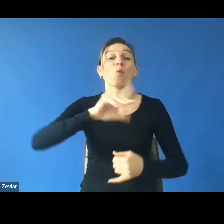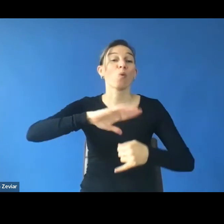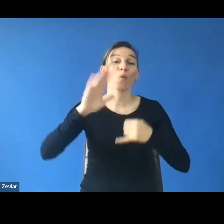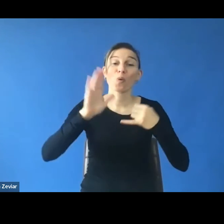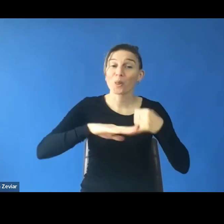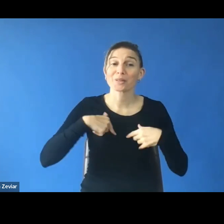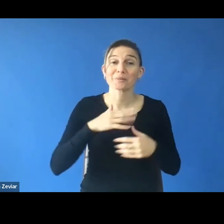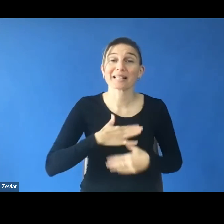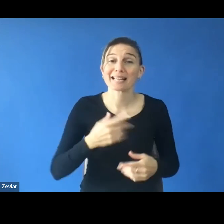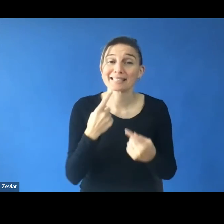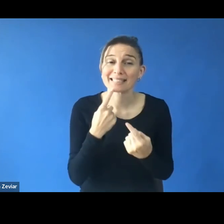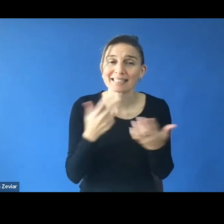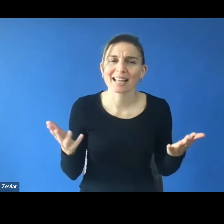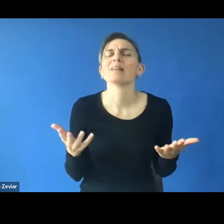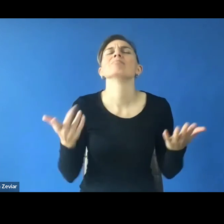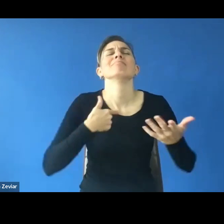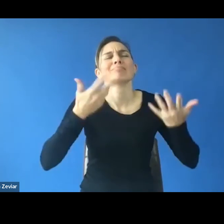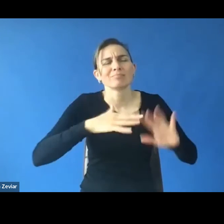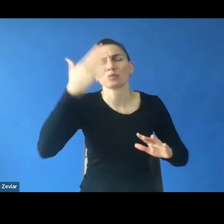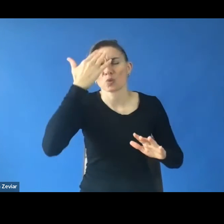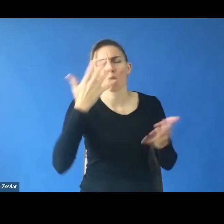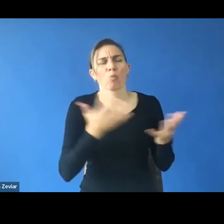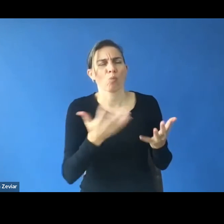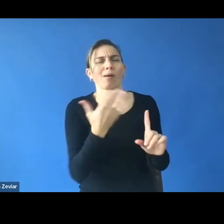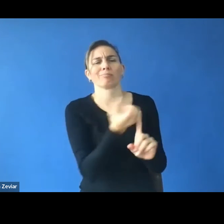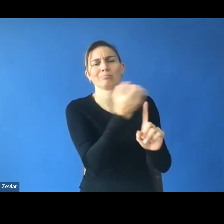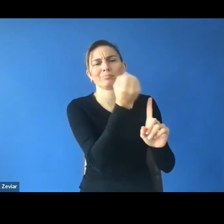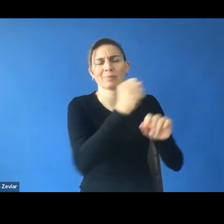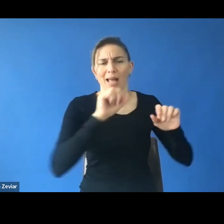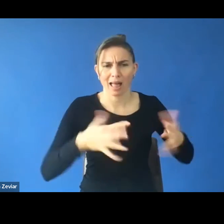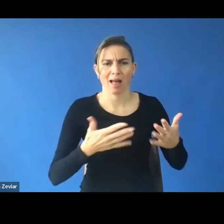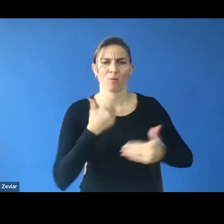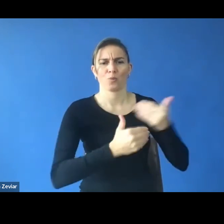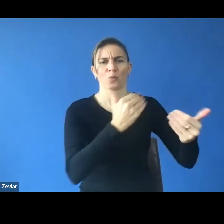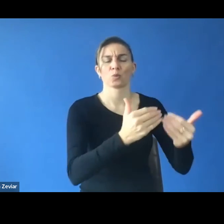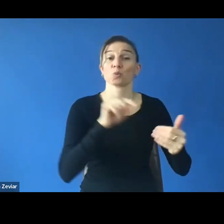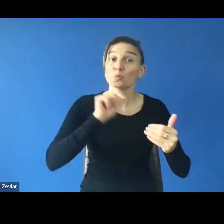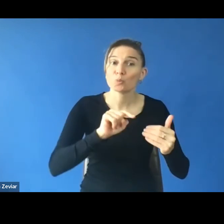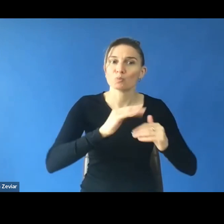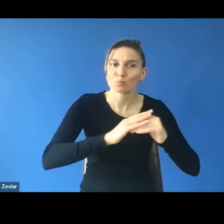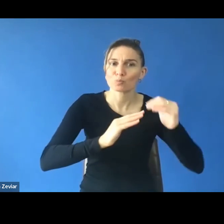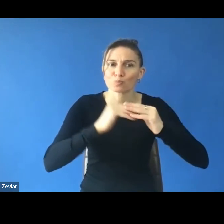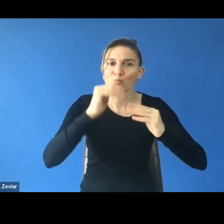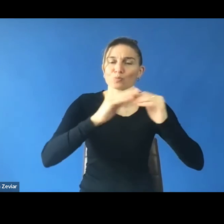We know what works and how to make things work. Let's continue to build on the collective achievements